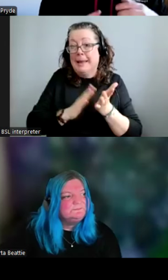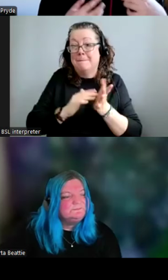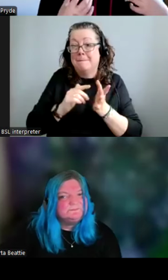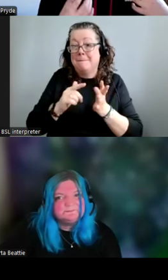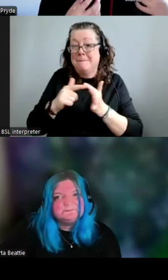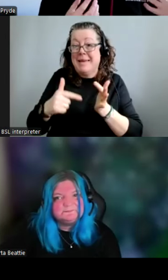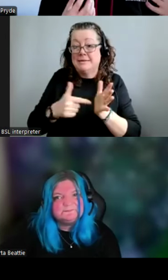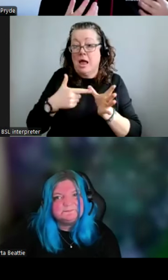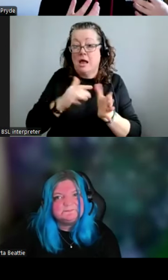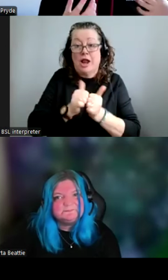Eventually, we should have a way